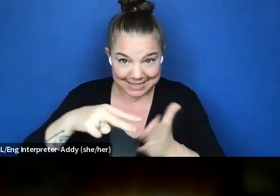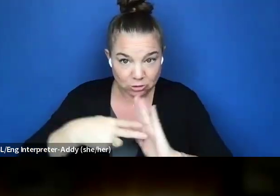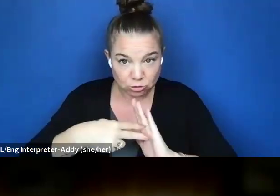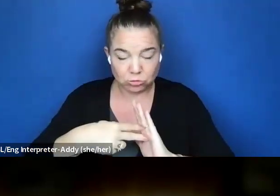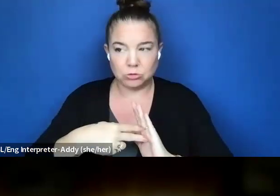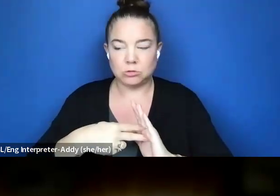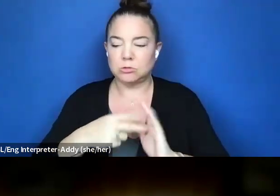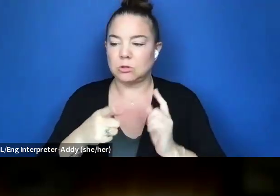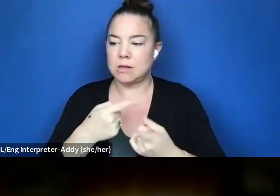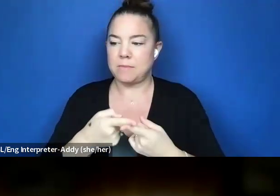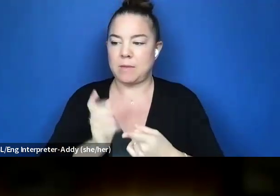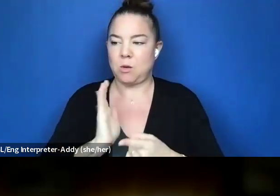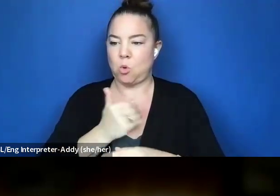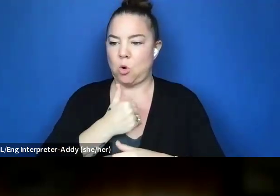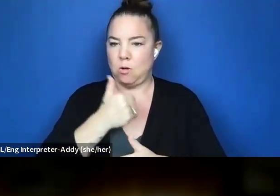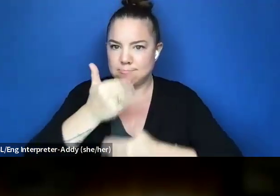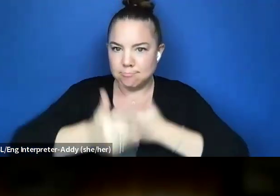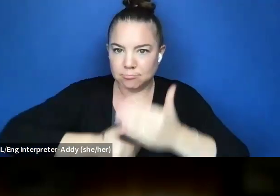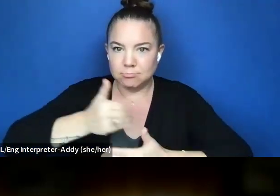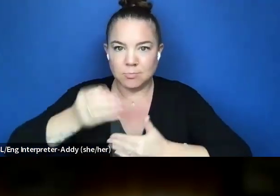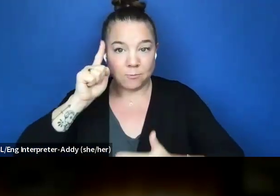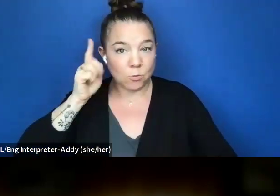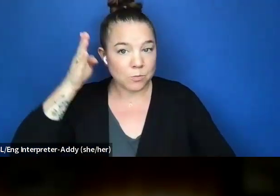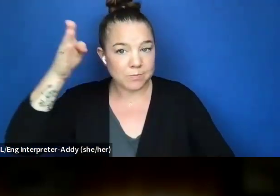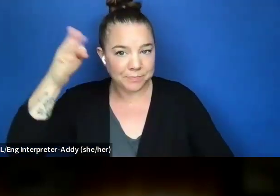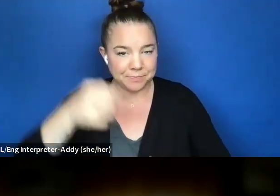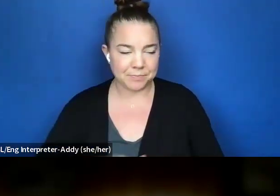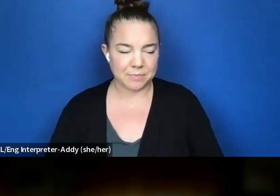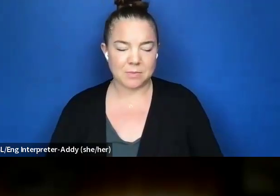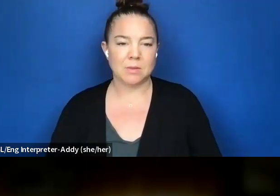Elissa w/ APRIL: about our steps moving forward. Because I do think that